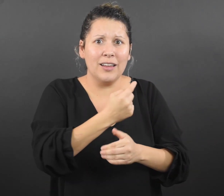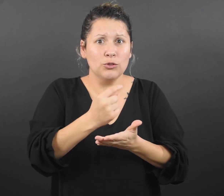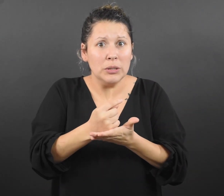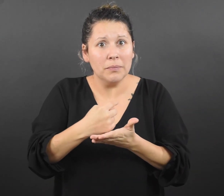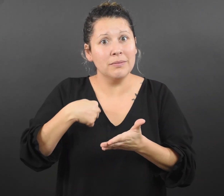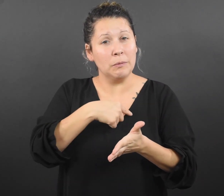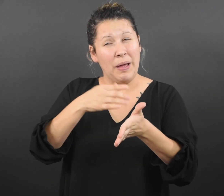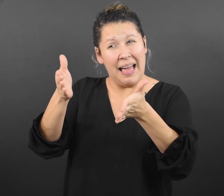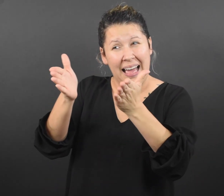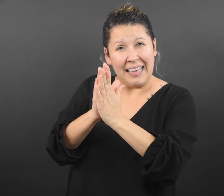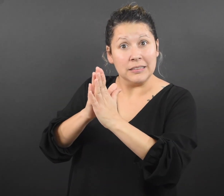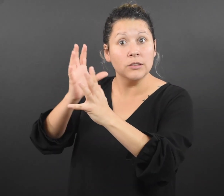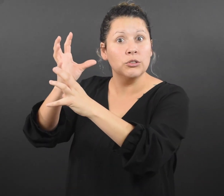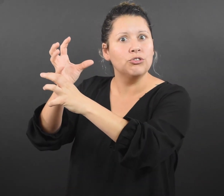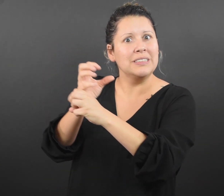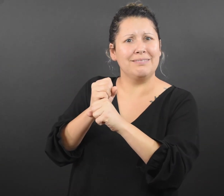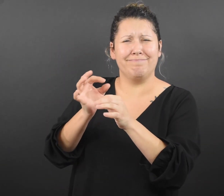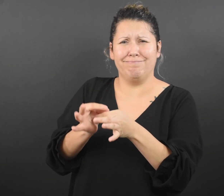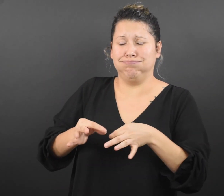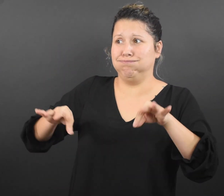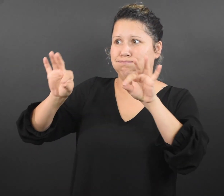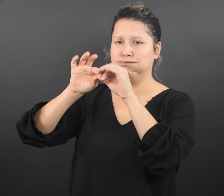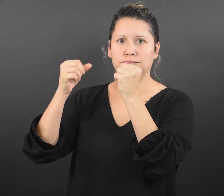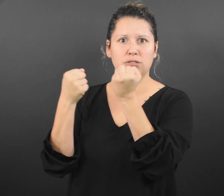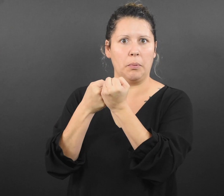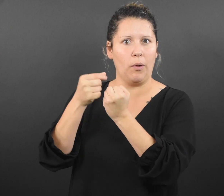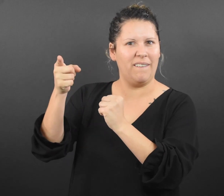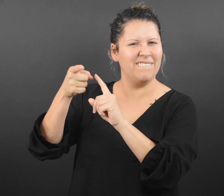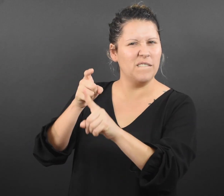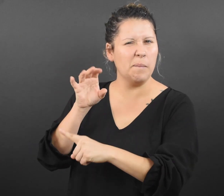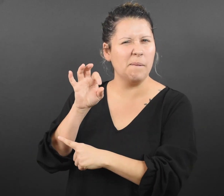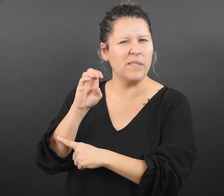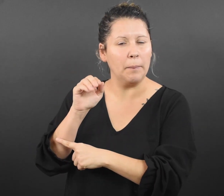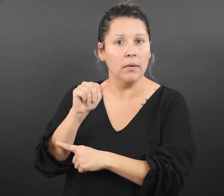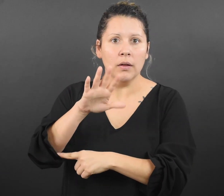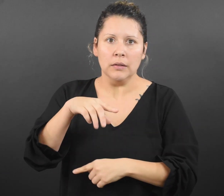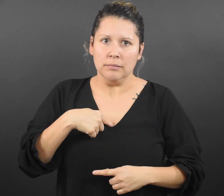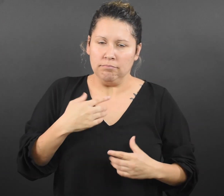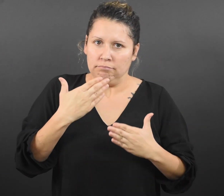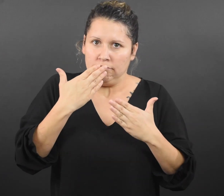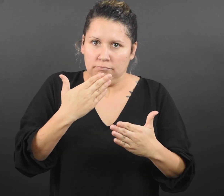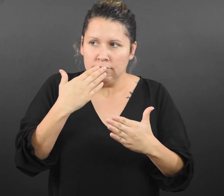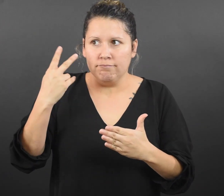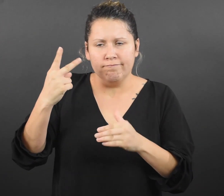and have received significant support from FEMA,” said Governor Walz. “I am grateful for our ongoing